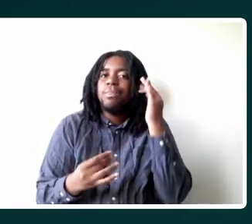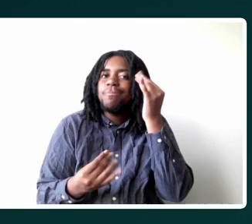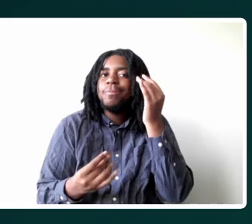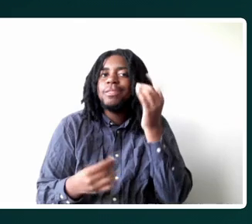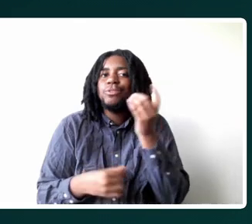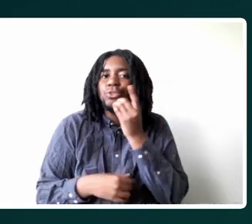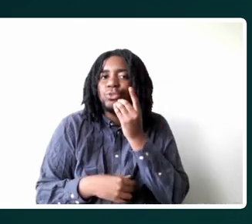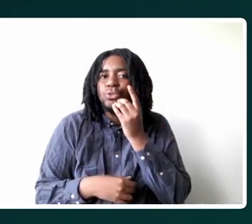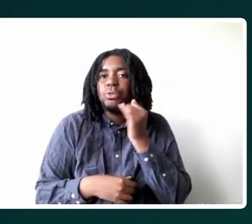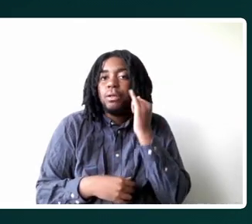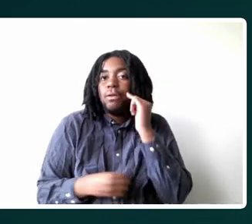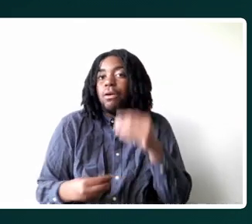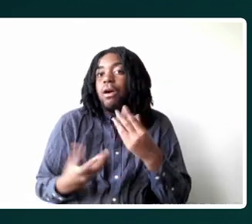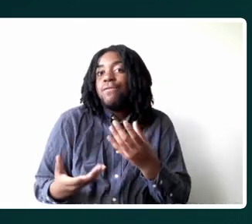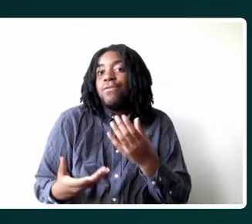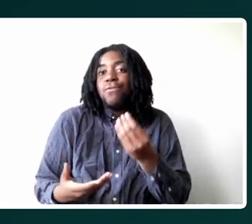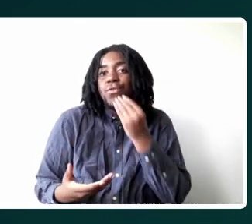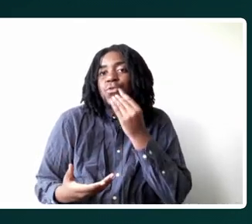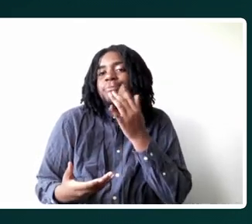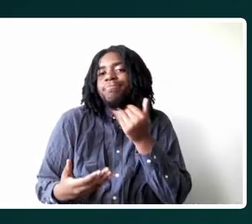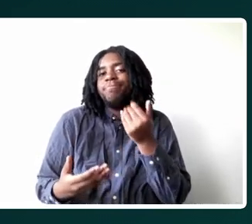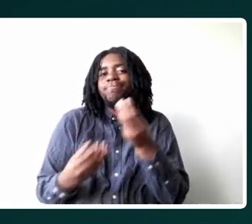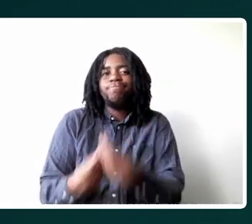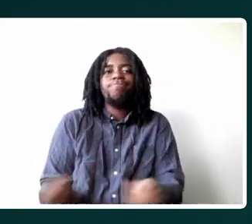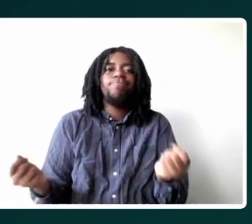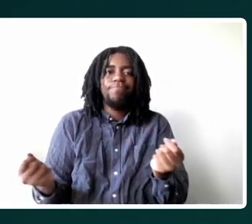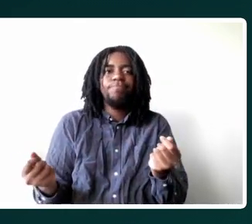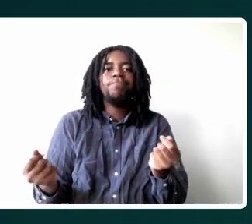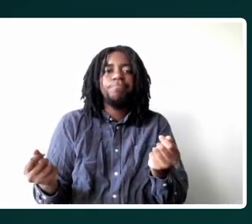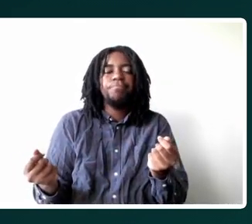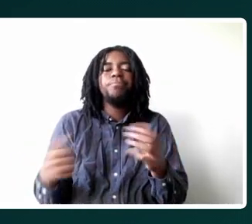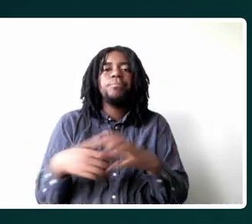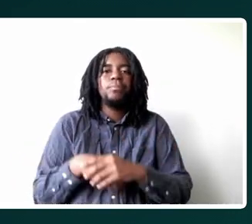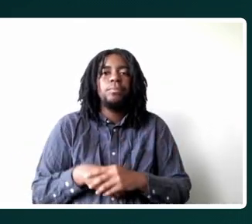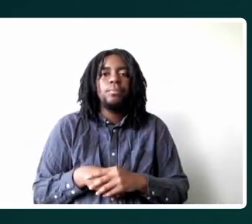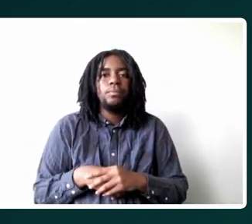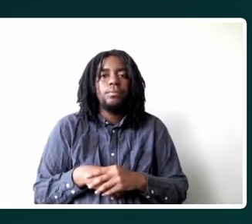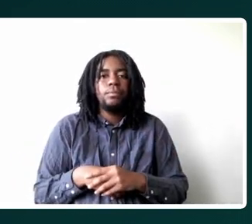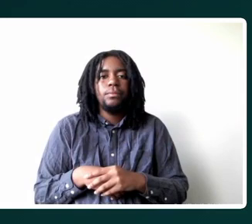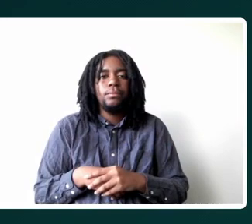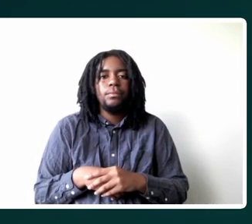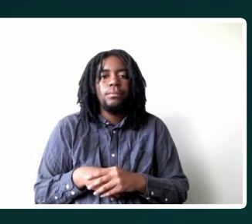that makes it a lot better for them. And well, celebrate, celebrate, celebrate. I